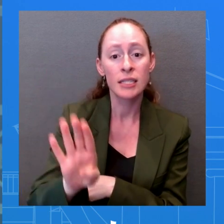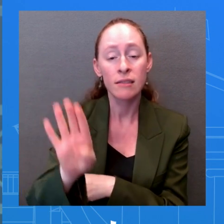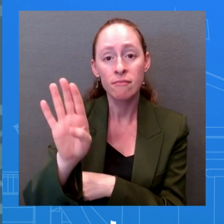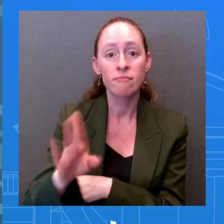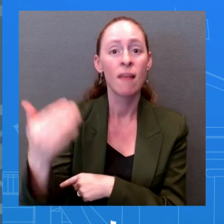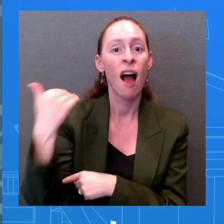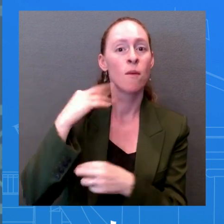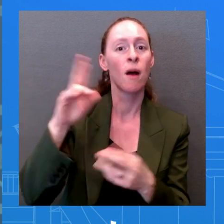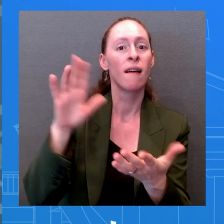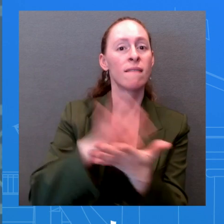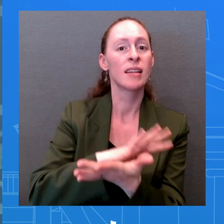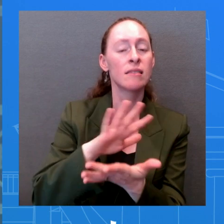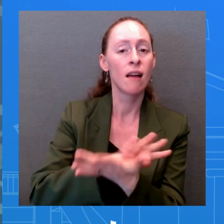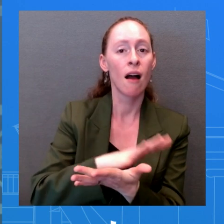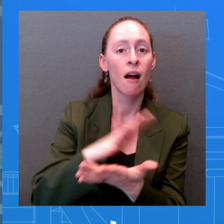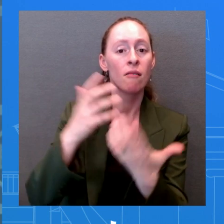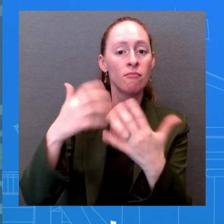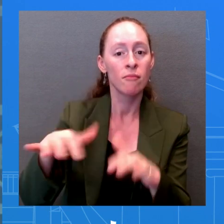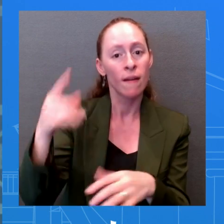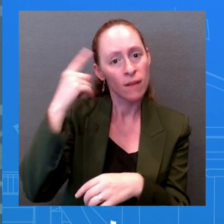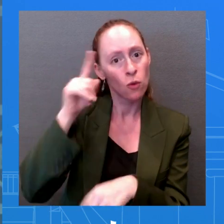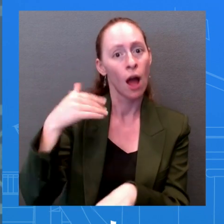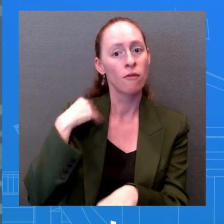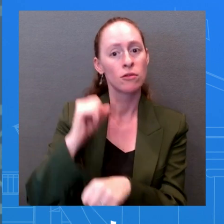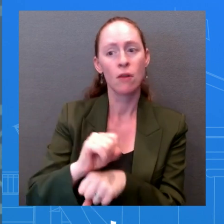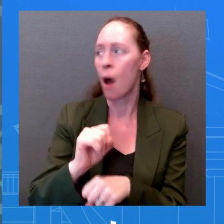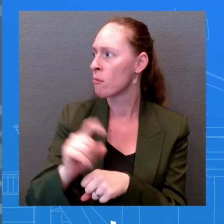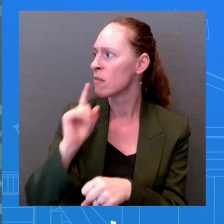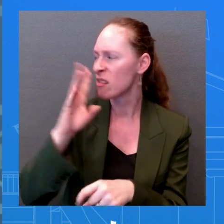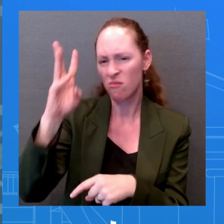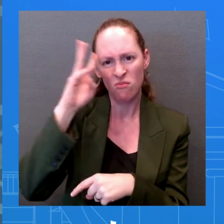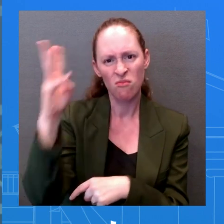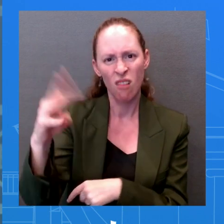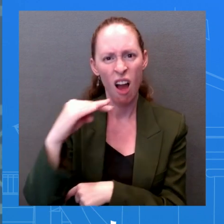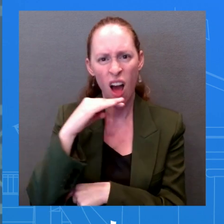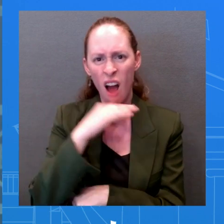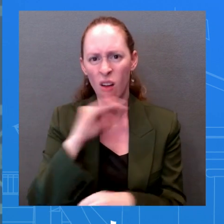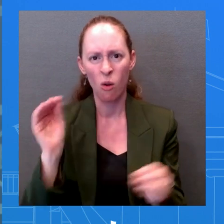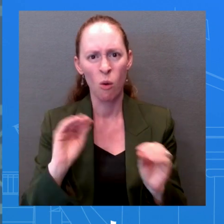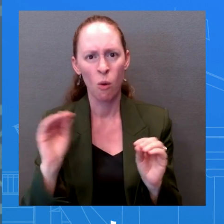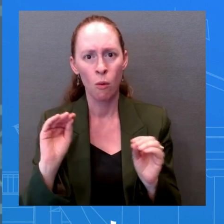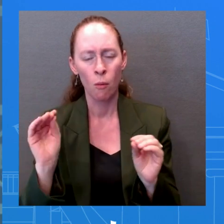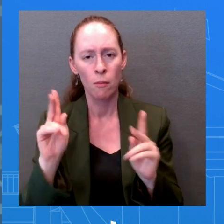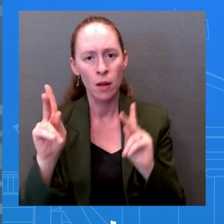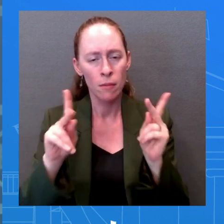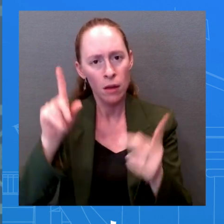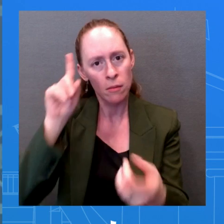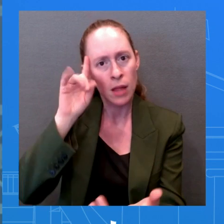Yes, is there more work to be done? Yes, absolutely. But there is a process in place. And that's what we should be --